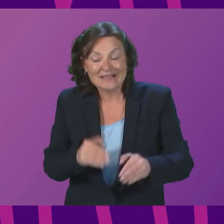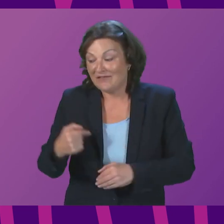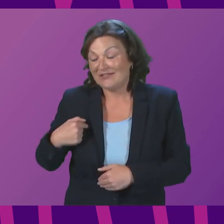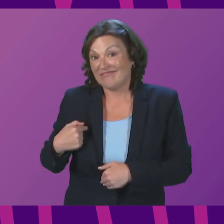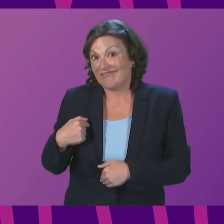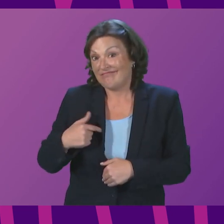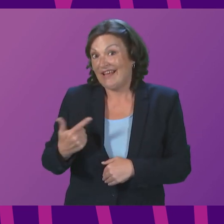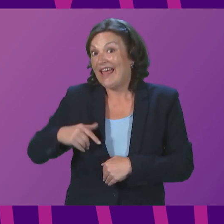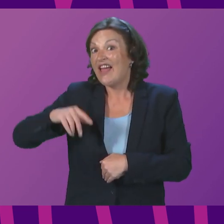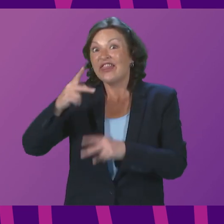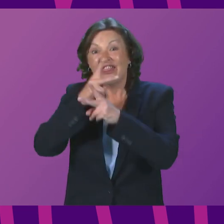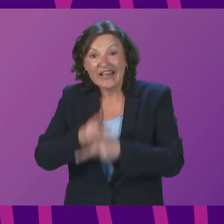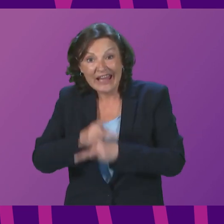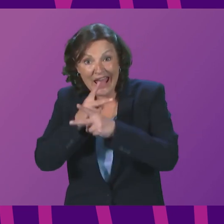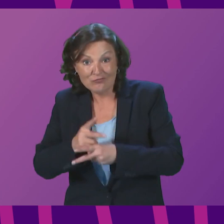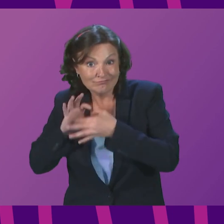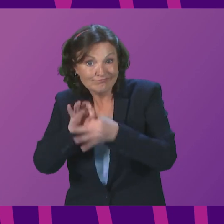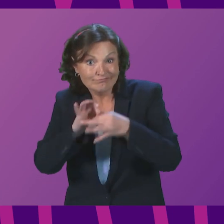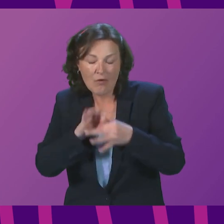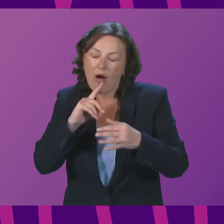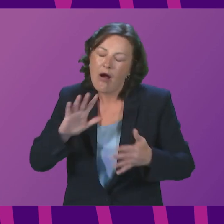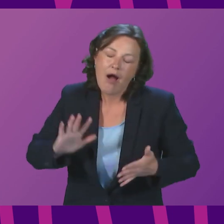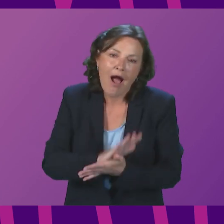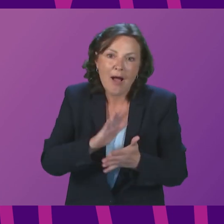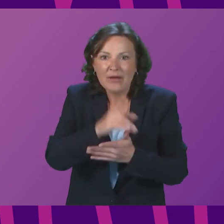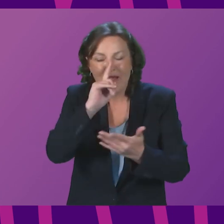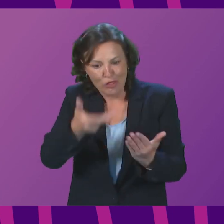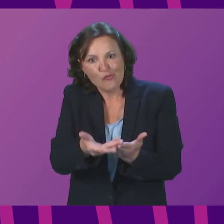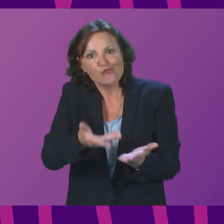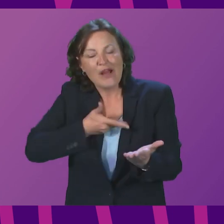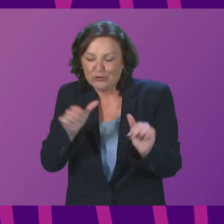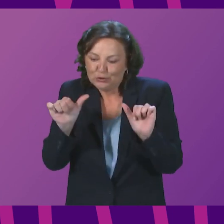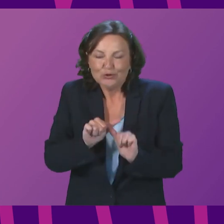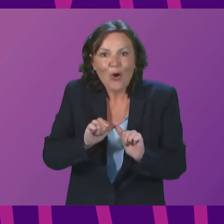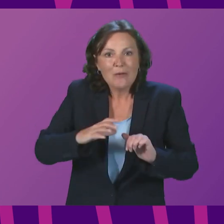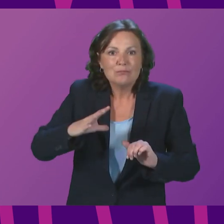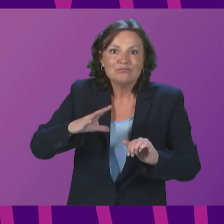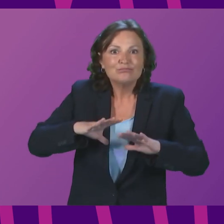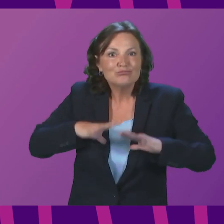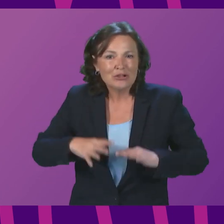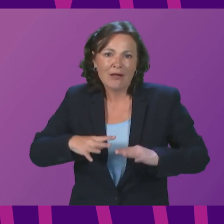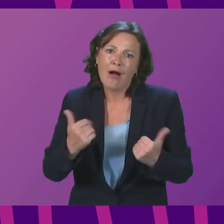“right to short breaks ... is very welcome”, and carer voices had similar comments.